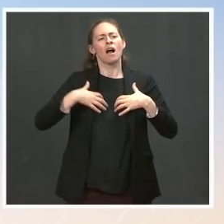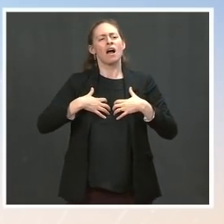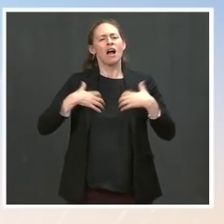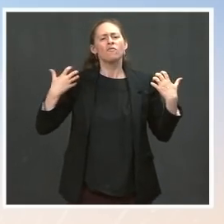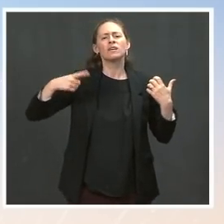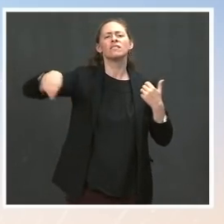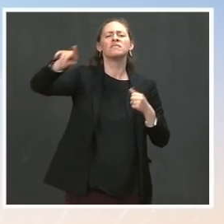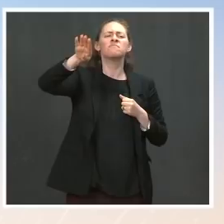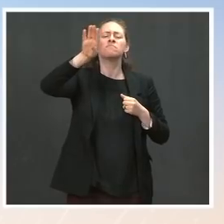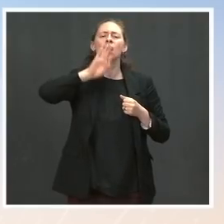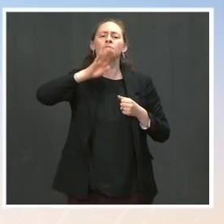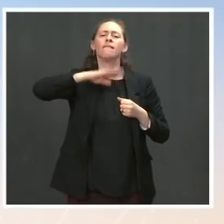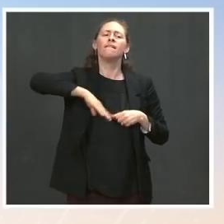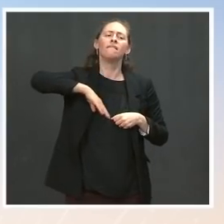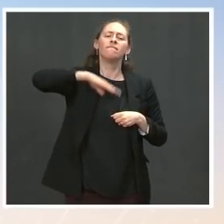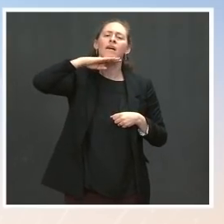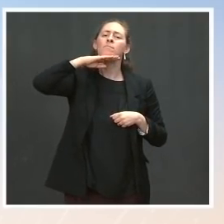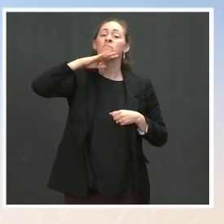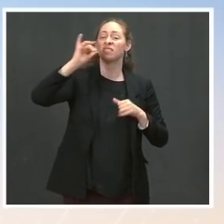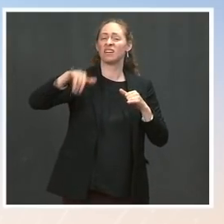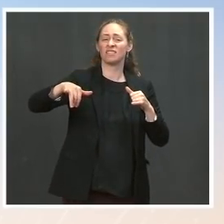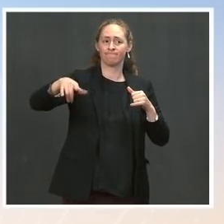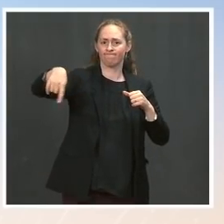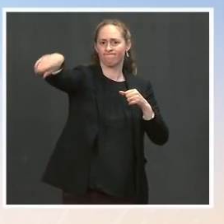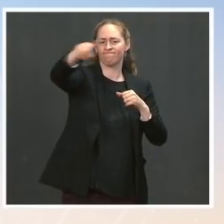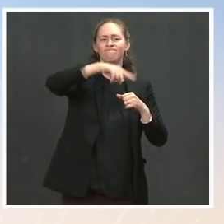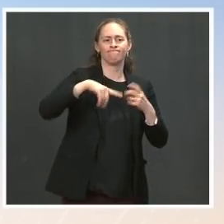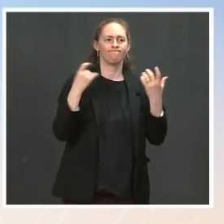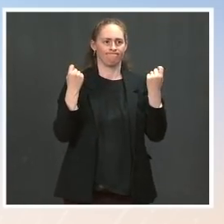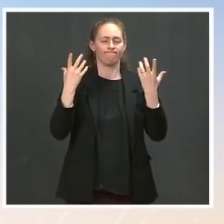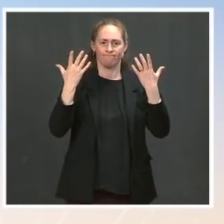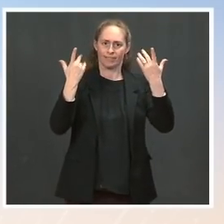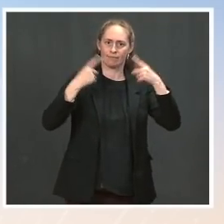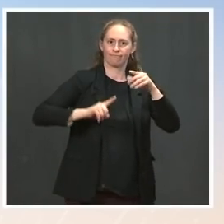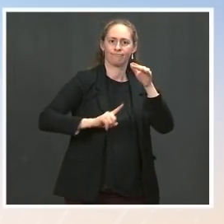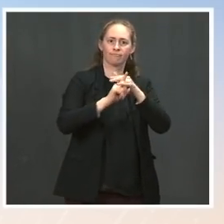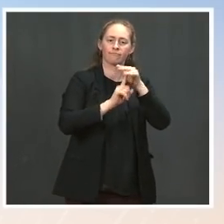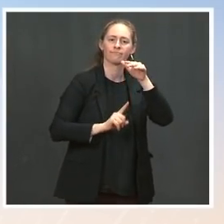have felt as we see these incidents continue to occur